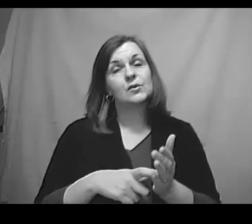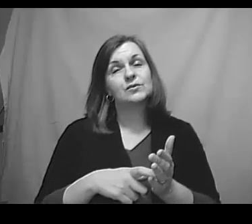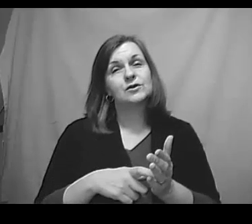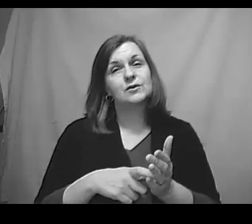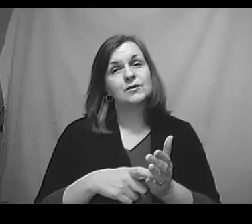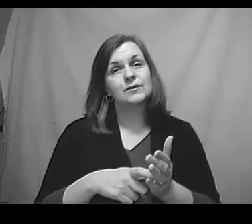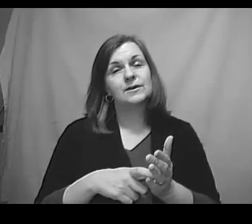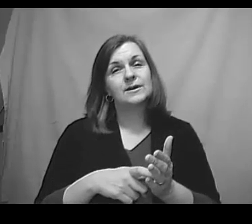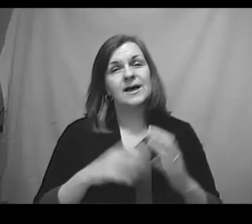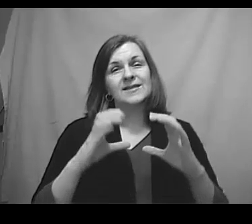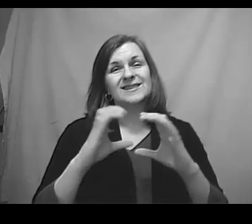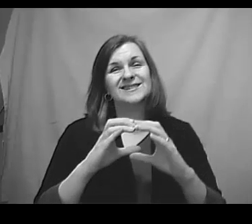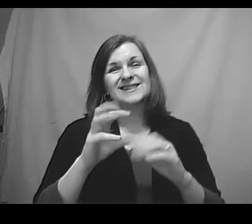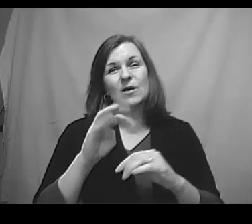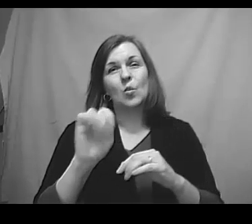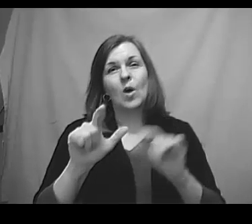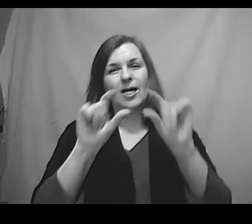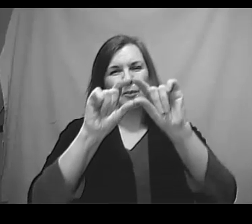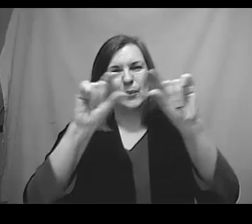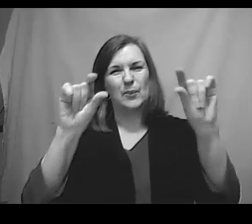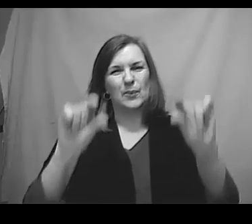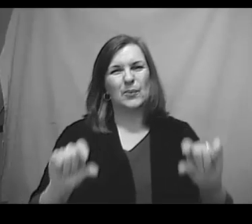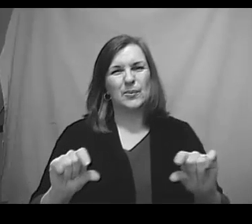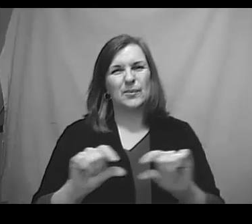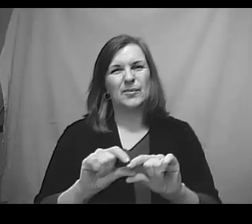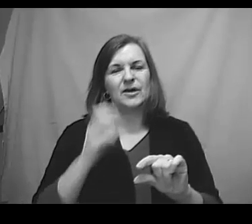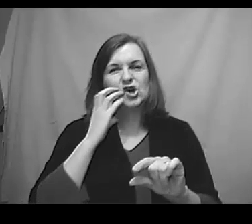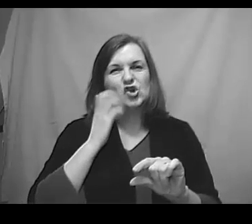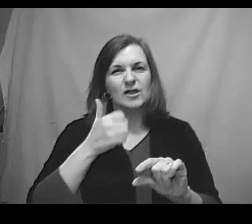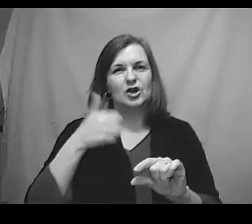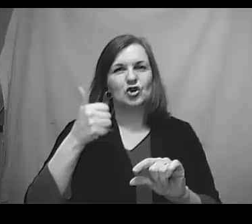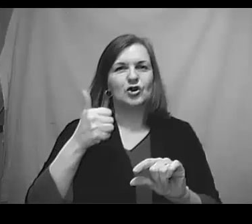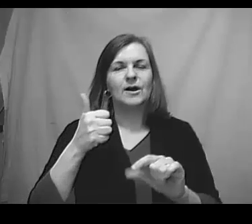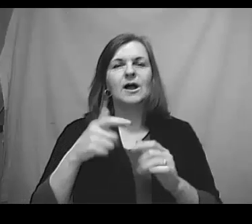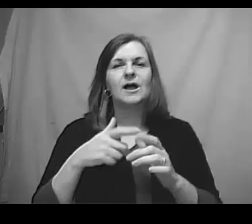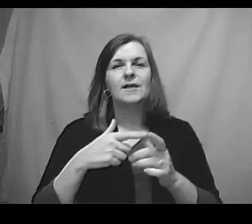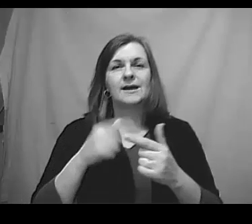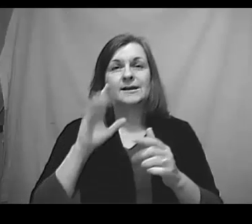notice that has a fairly thick cell wall in this image